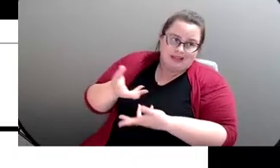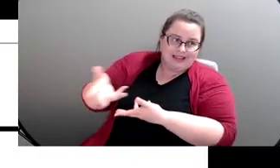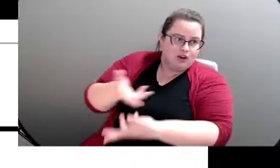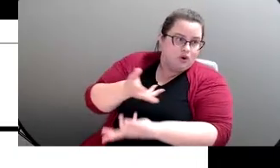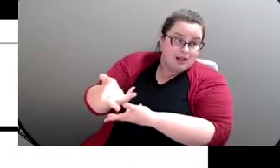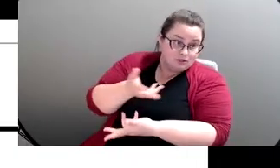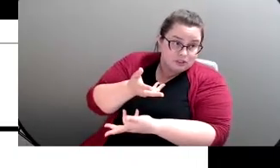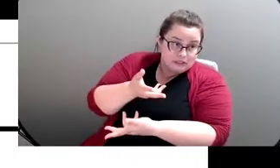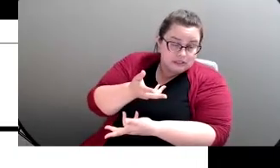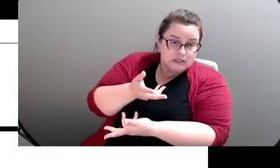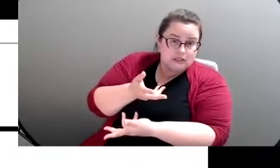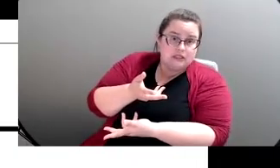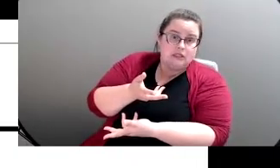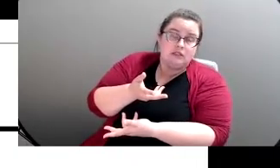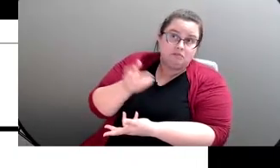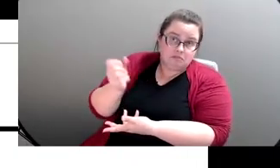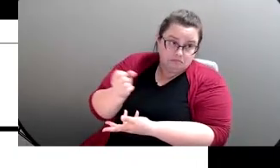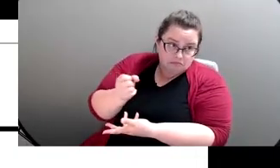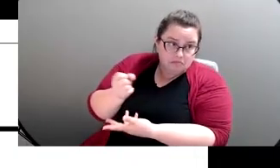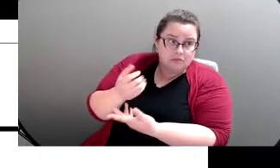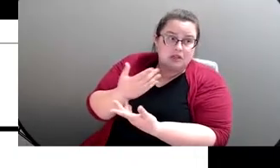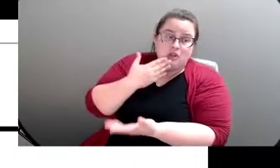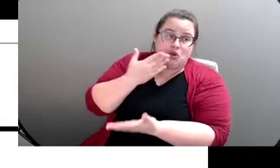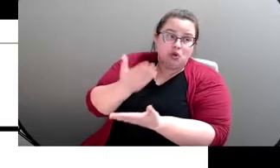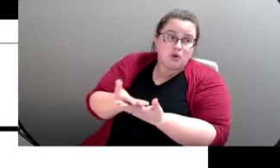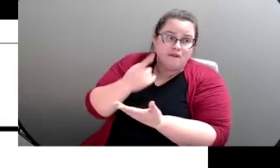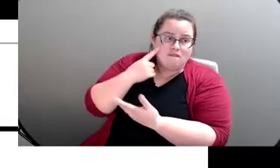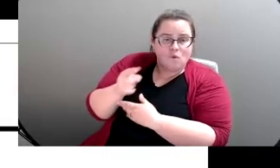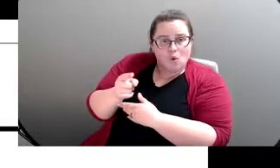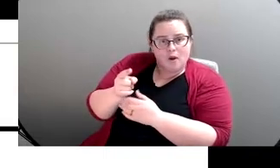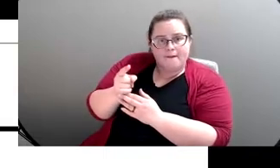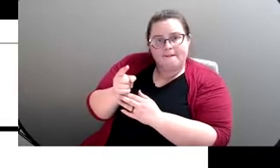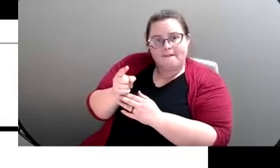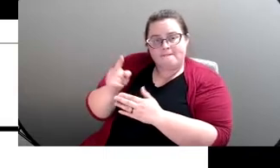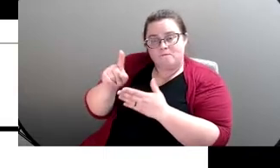And it's good for, checking in on the students